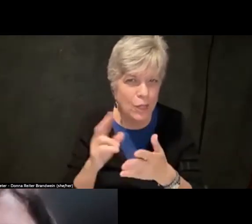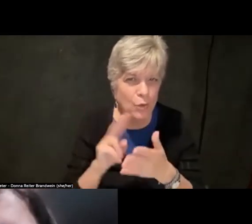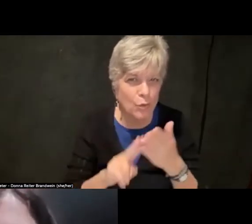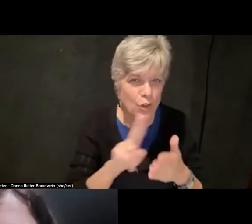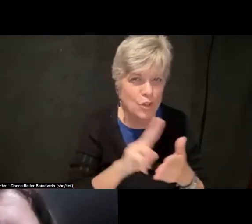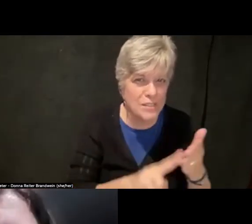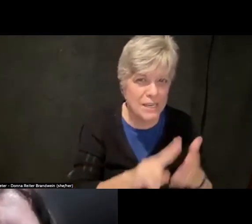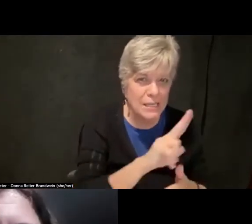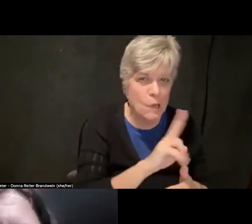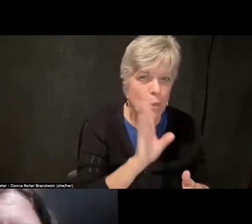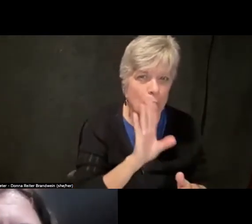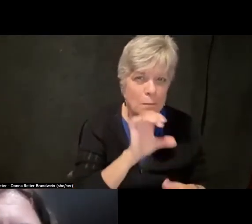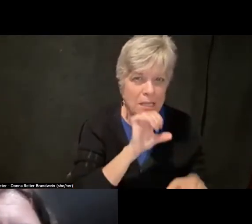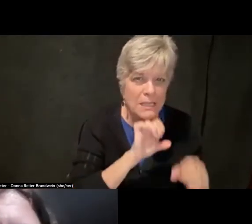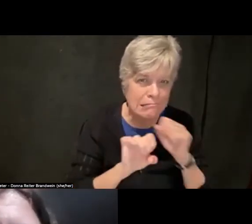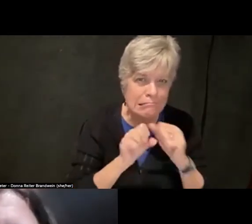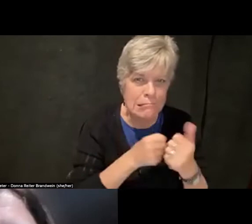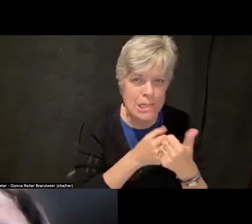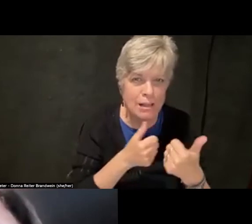But I guess I was wondering if y'all had any advice